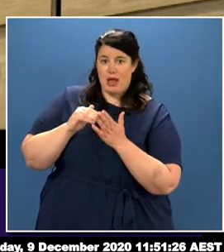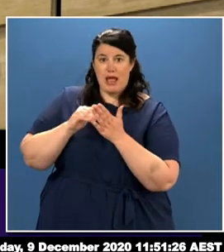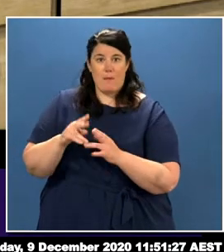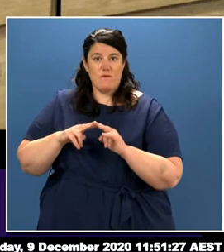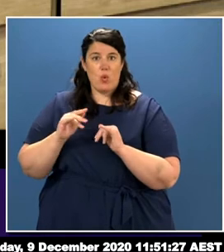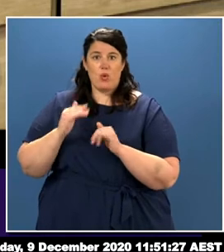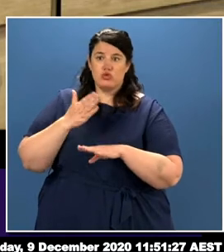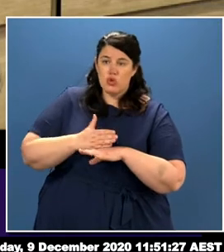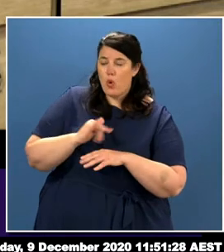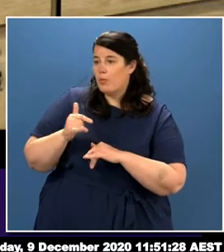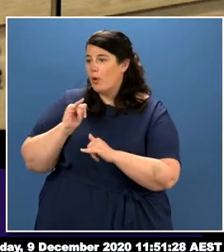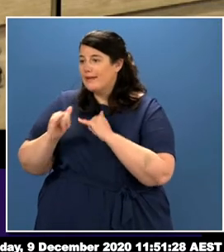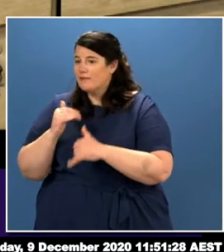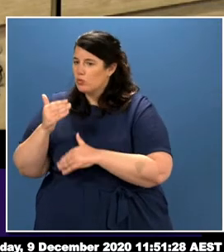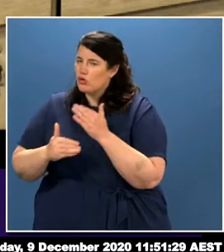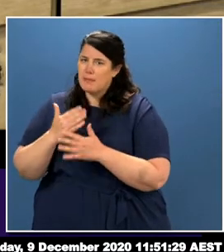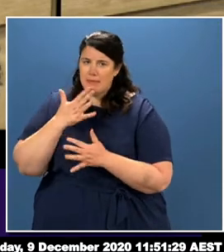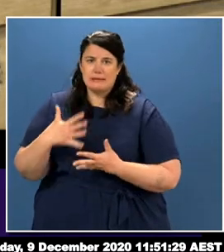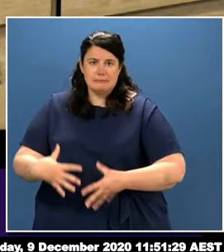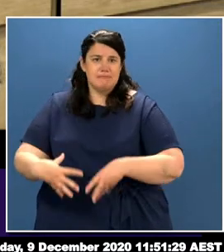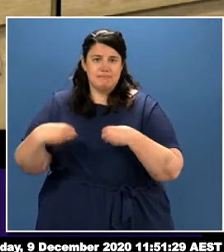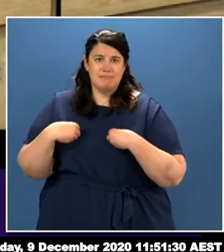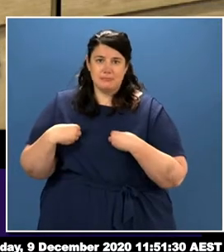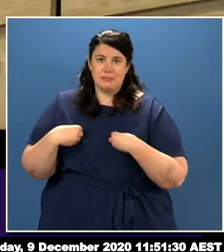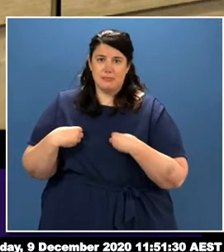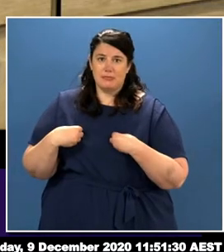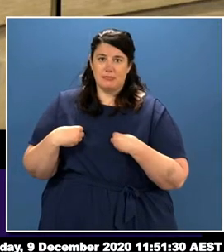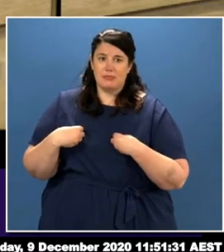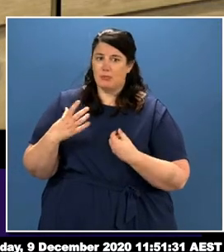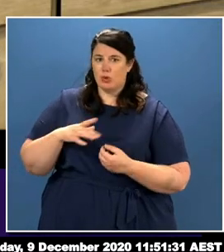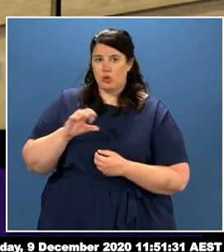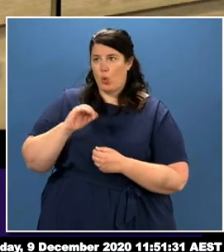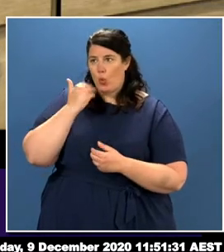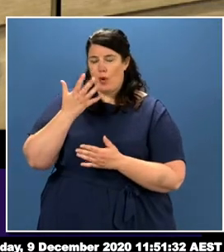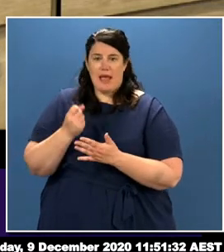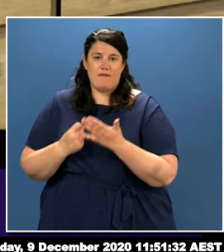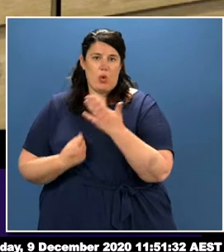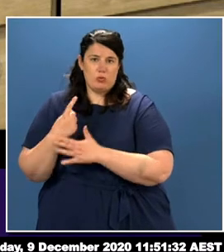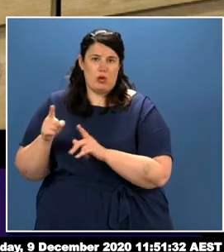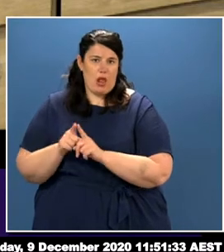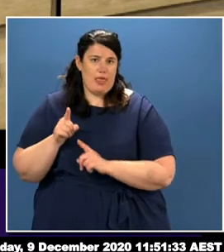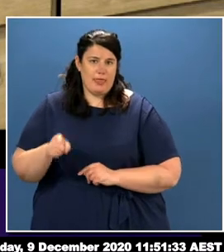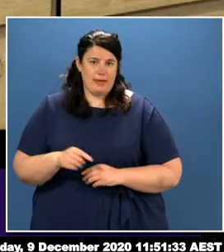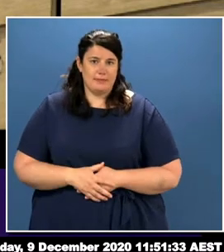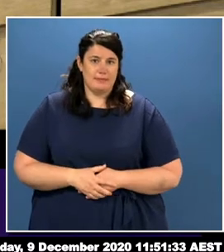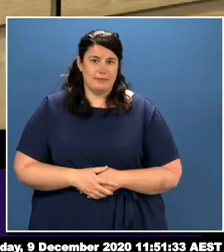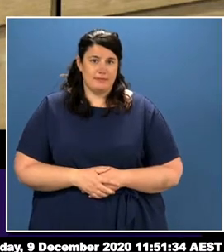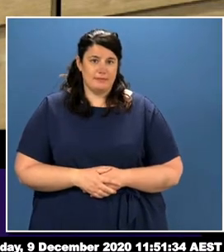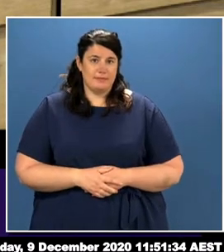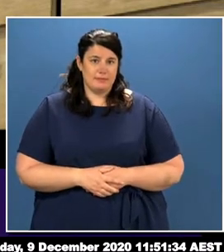But that was just a combination --- MS FRASER: Of your experience?